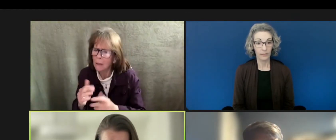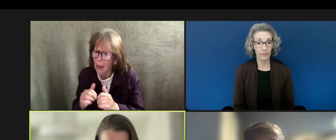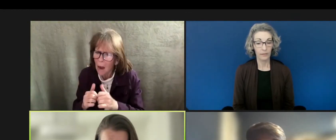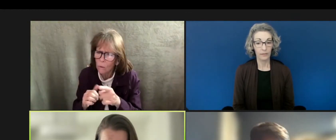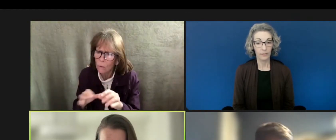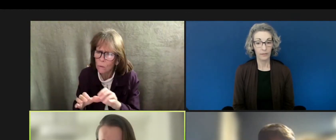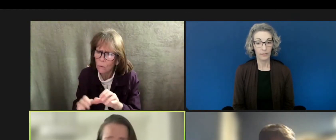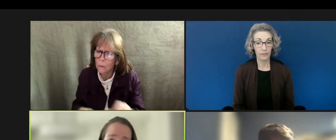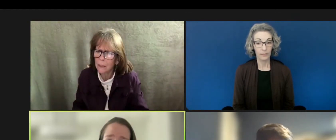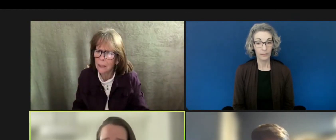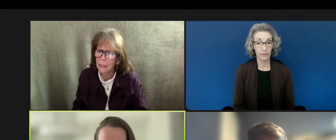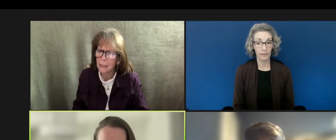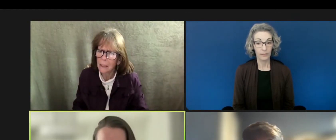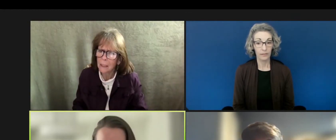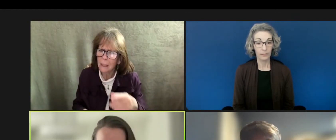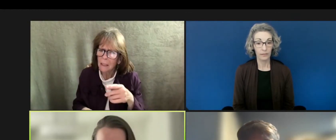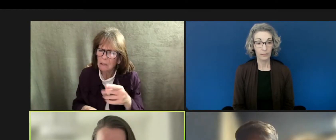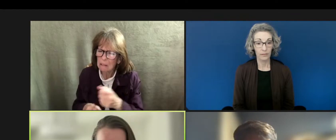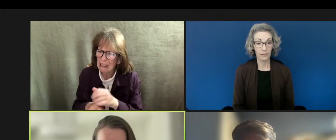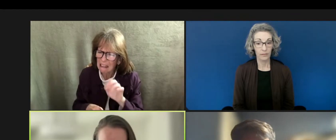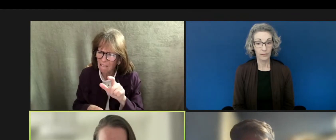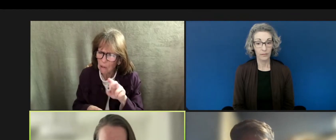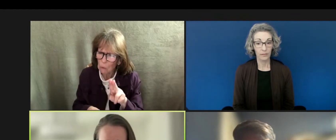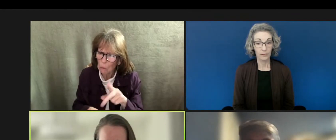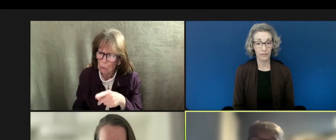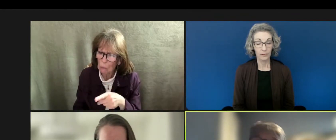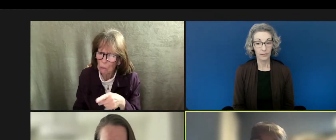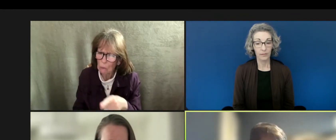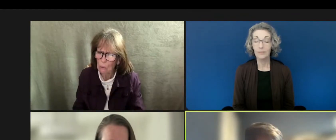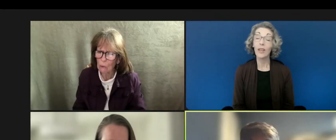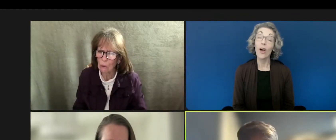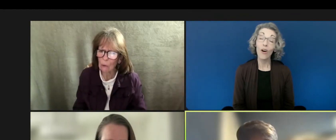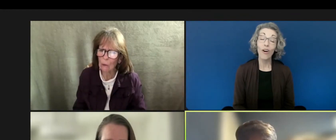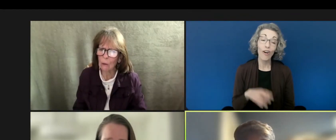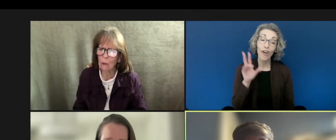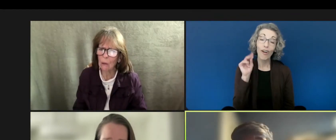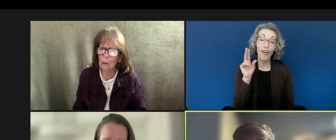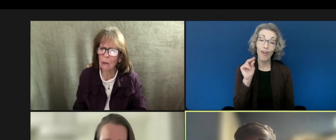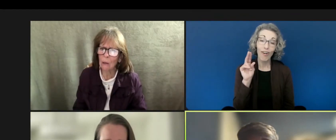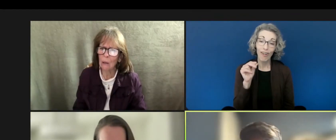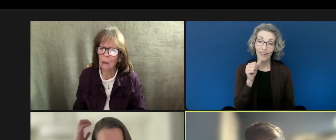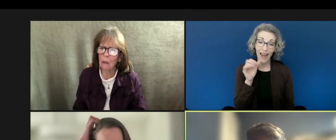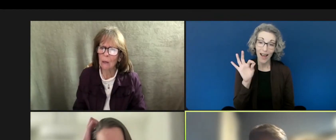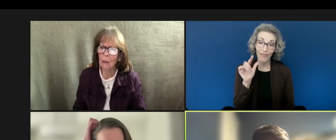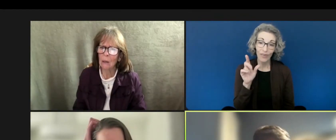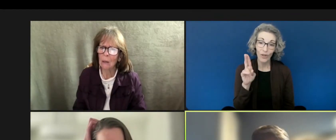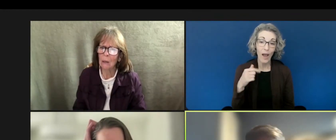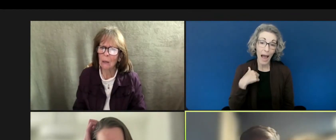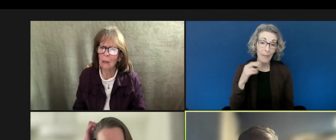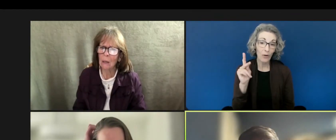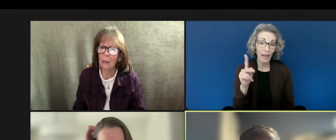Did you get that flu that's going around? No, actually, it's not the flu, I'm okay, it's not the flu, but it's something else.